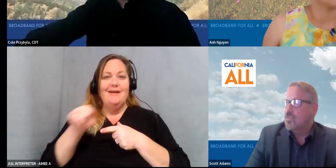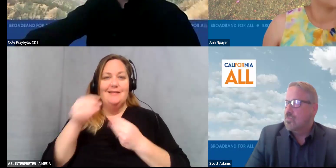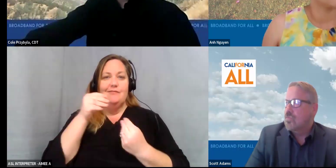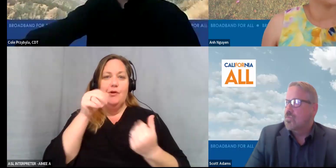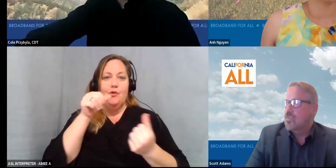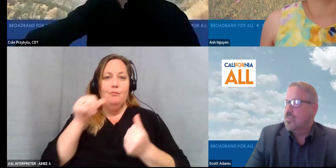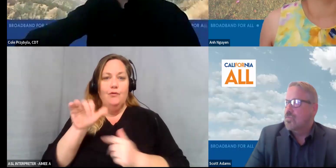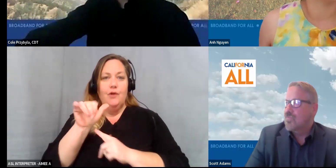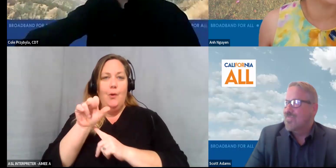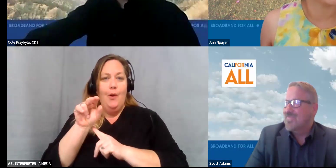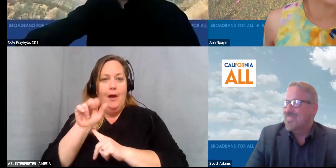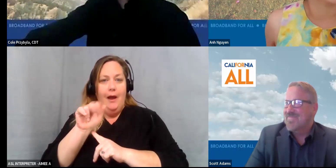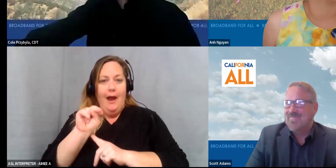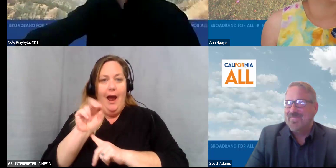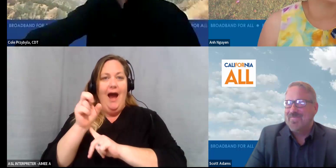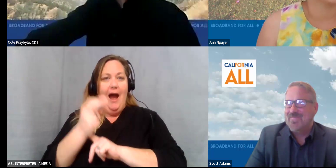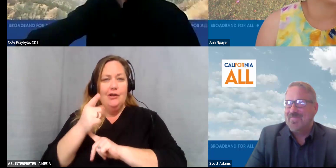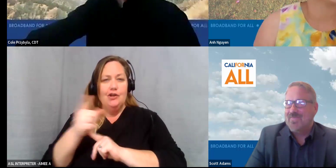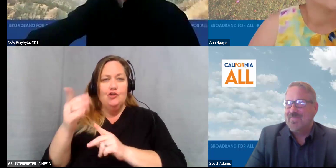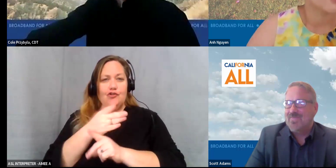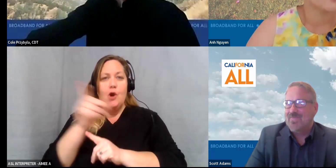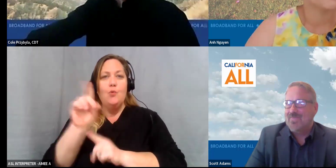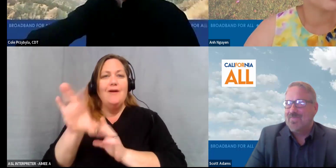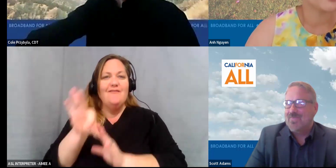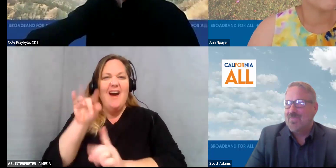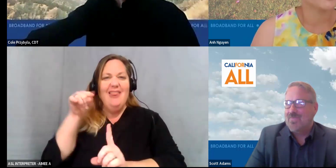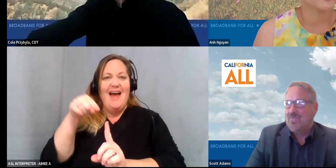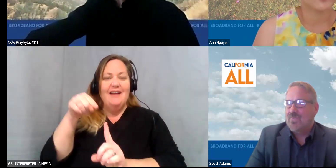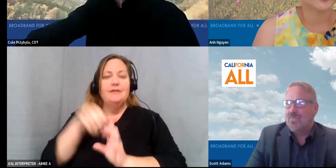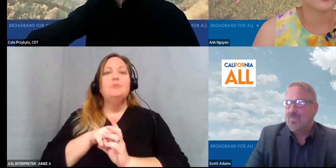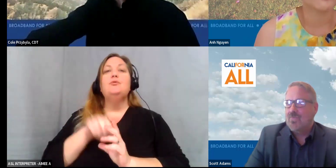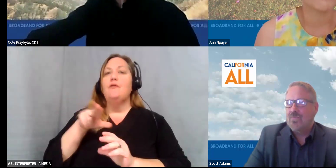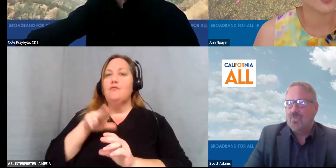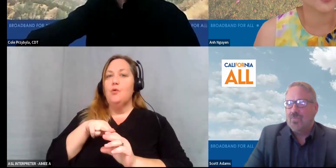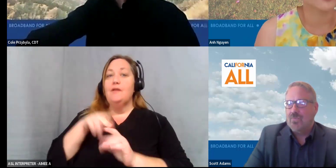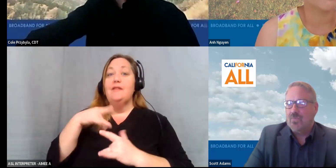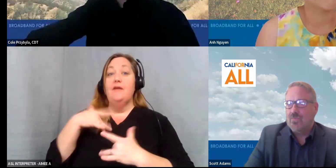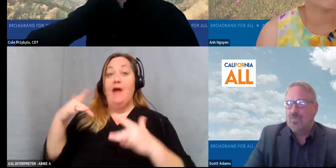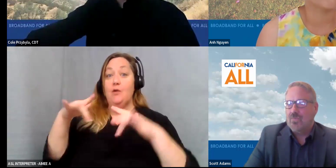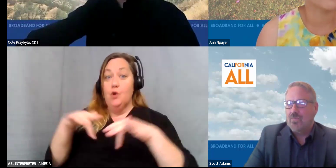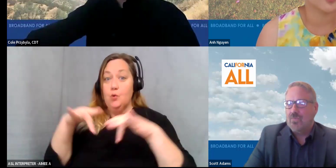kind of where the individuals can find that? Of course. The events recording, including them.